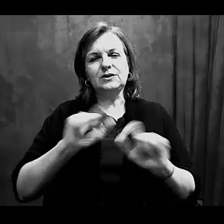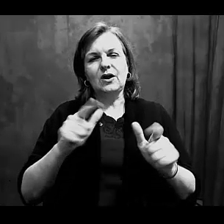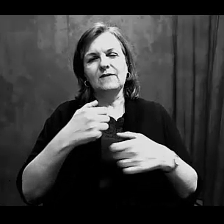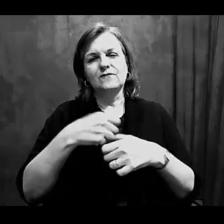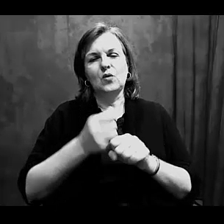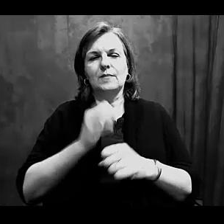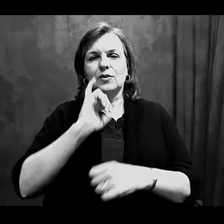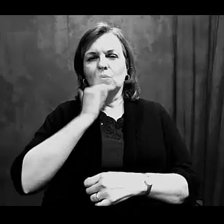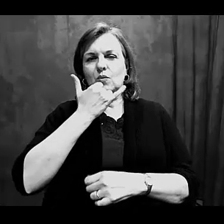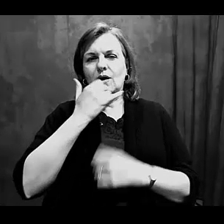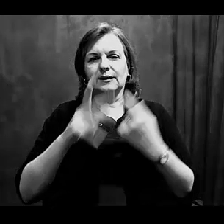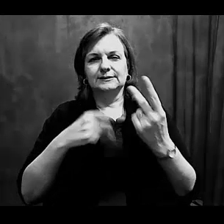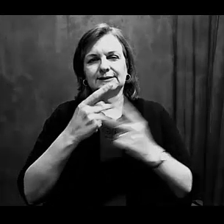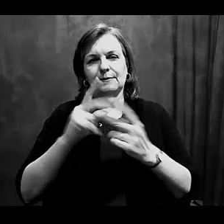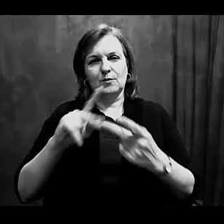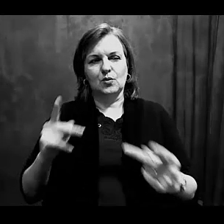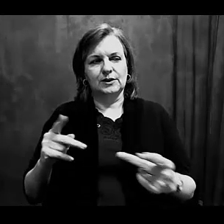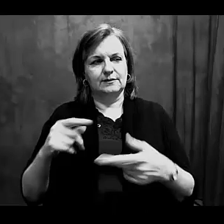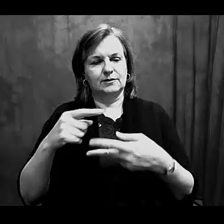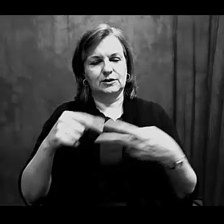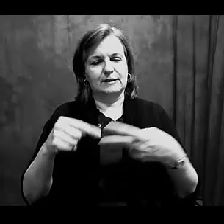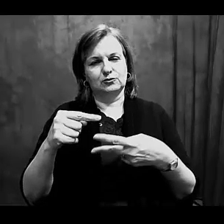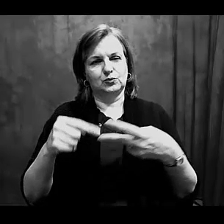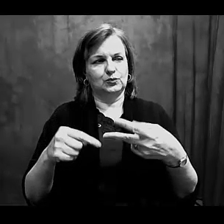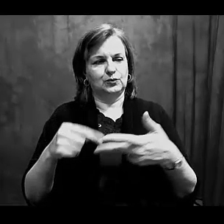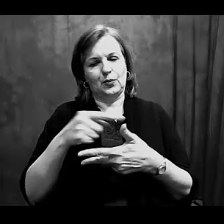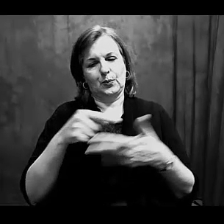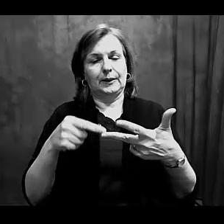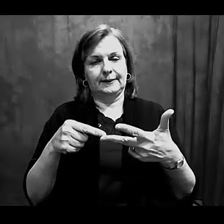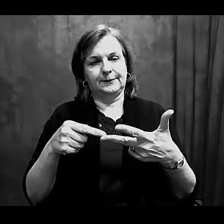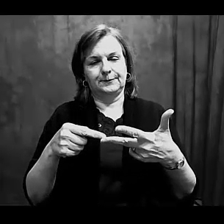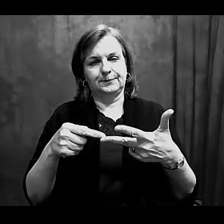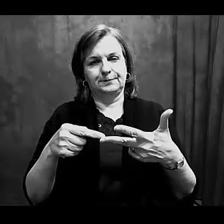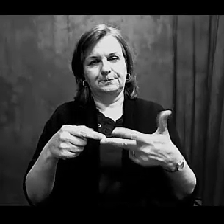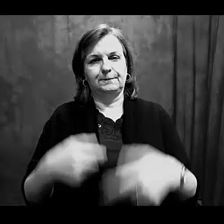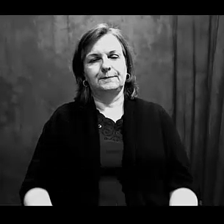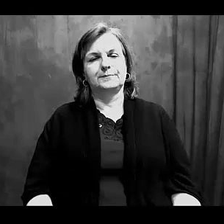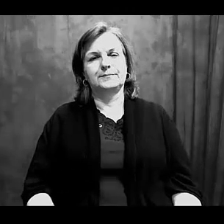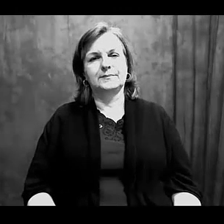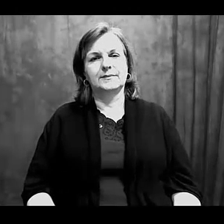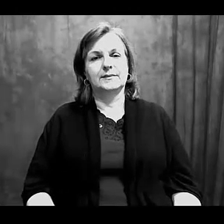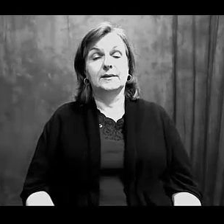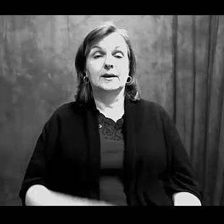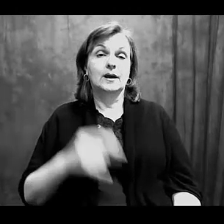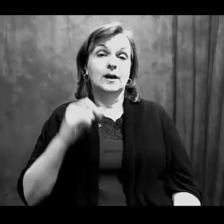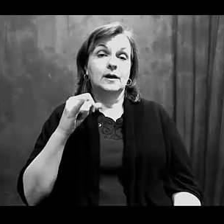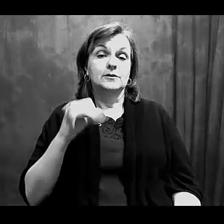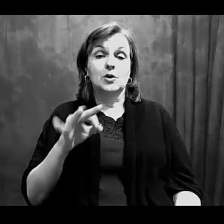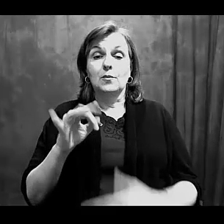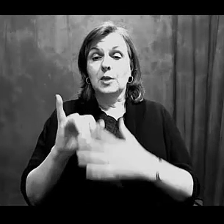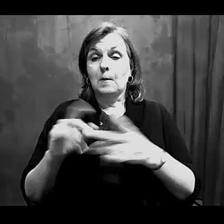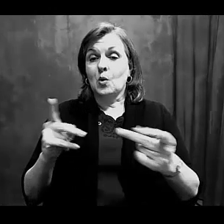so these are all going to form the wrong protein